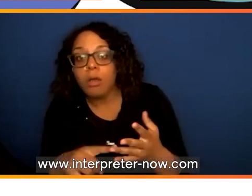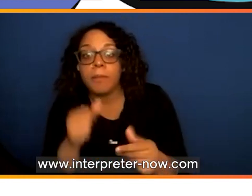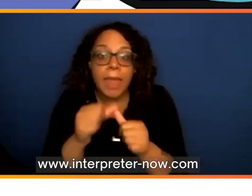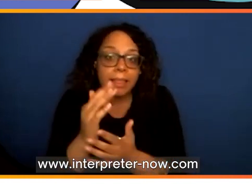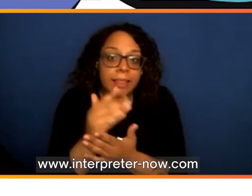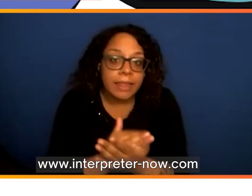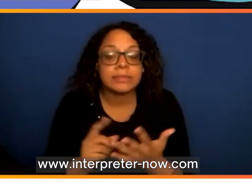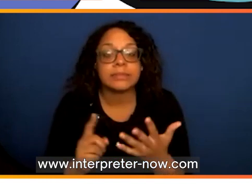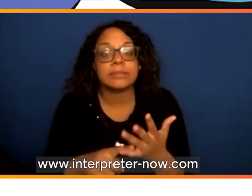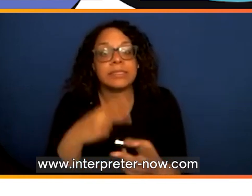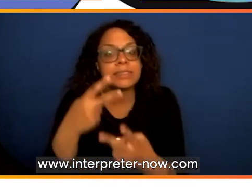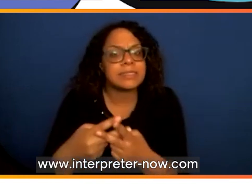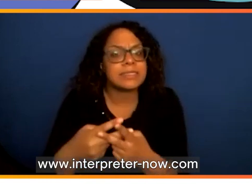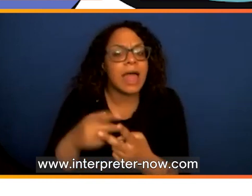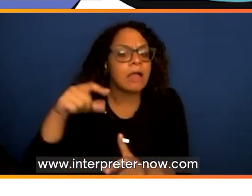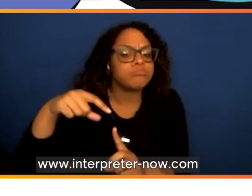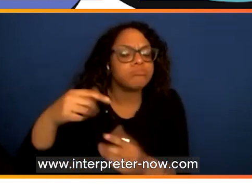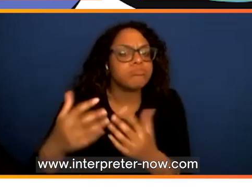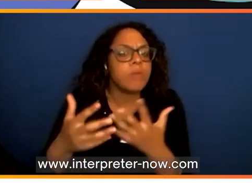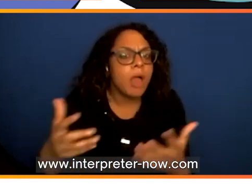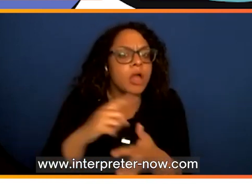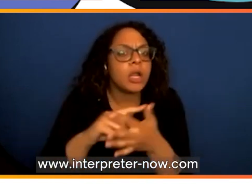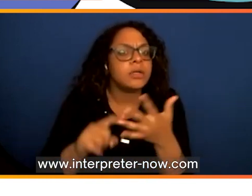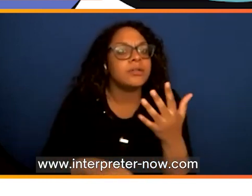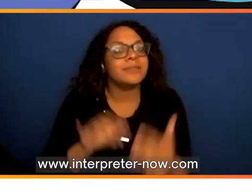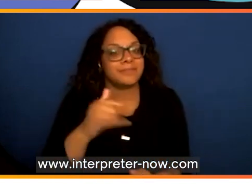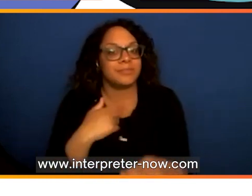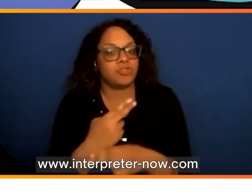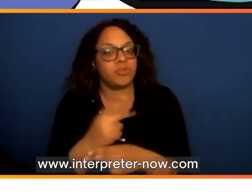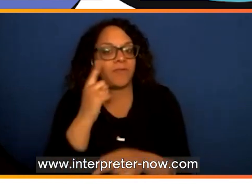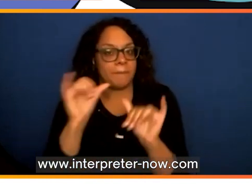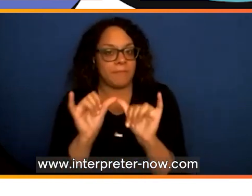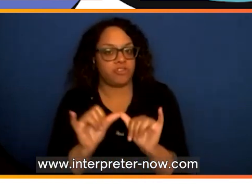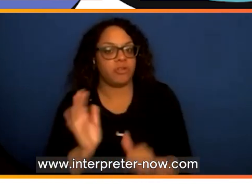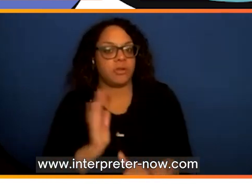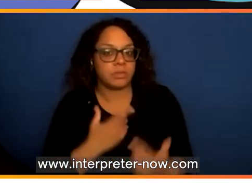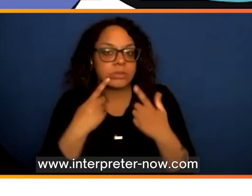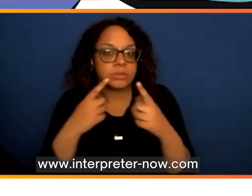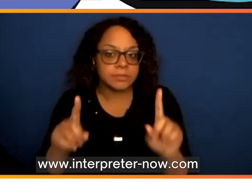Fantastic. Anything that we didn't touch on, that you think is really important to cover on this topic?